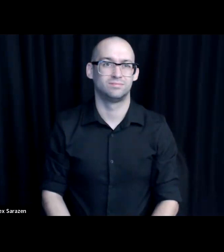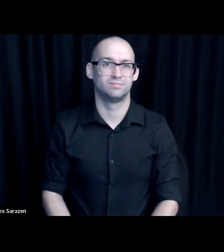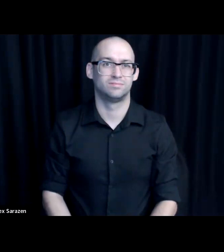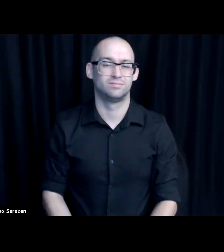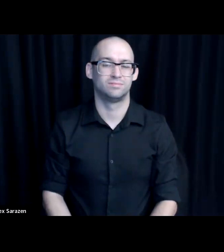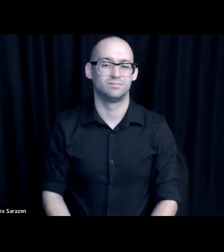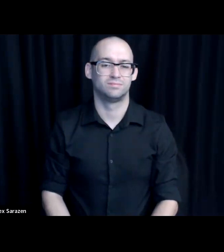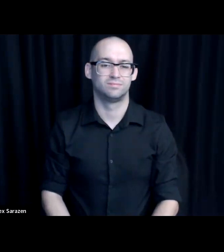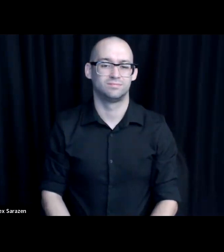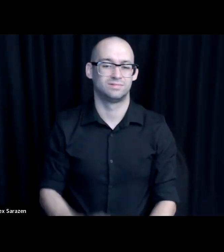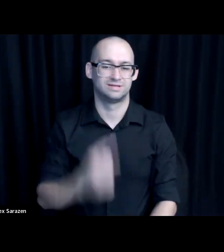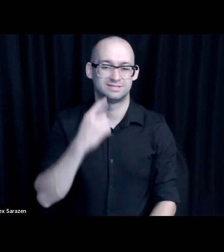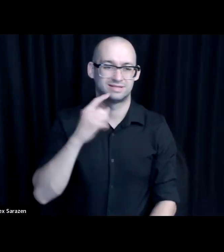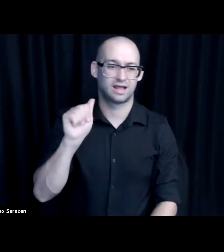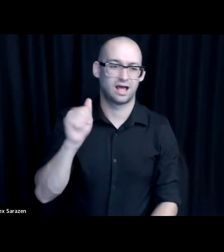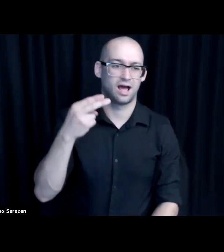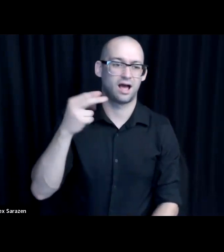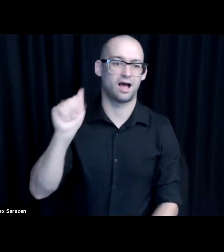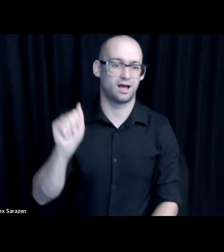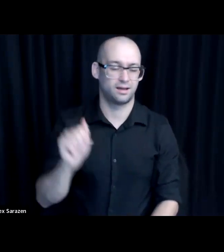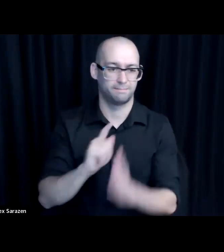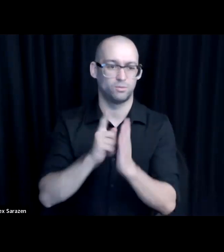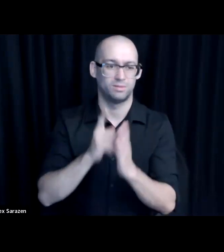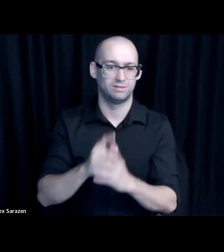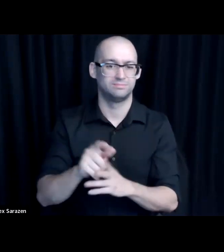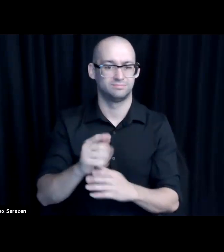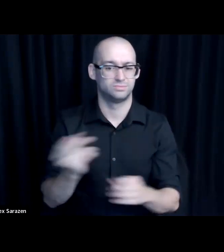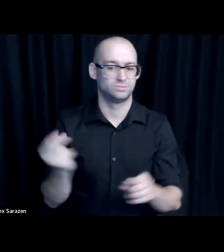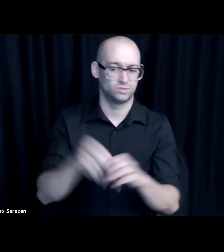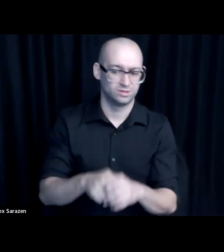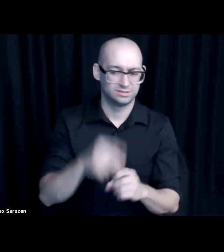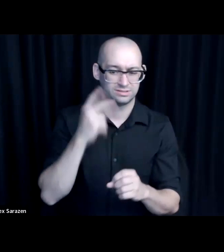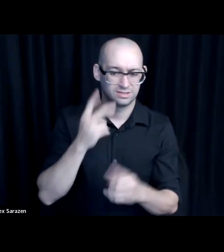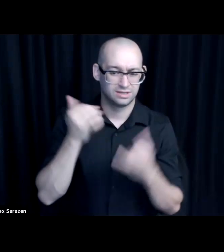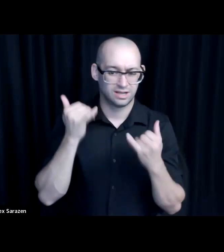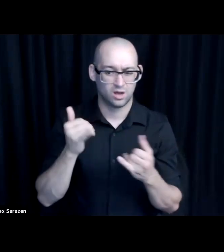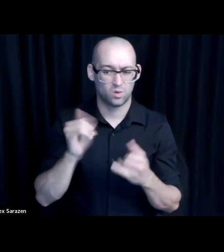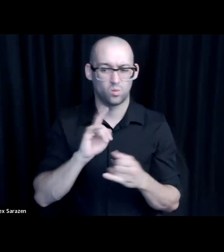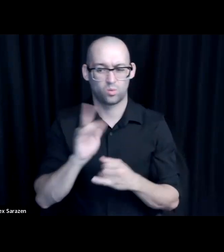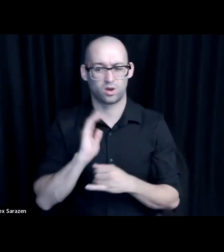I've been participating this, and I finally can see where we can participate in this process. So